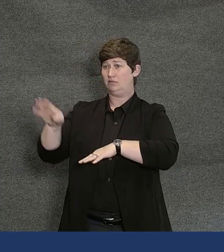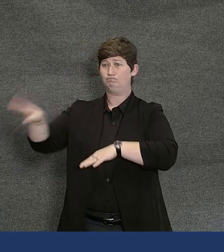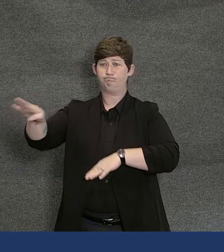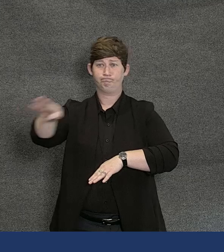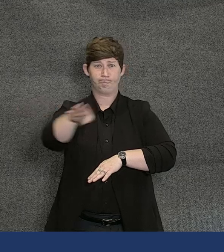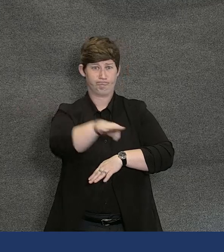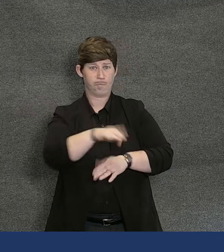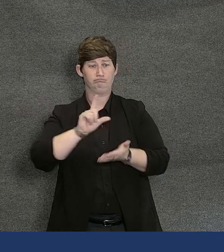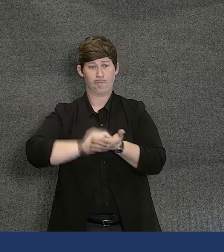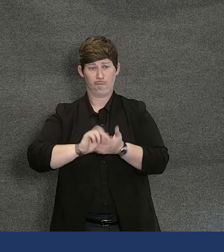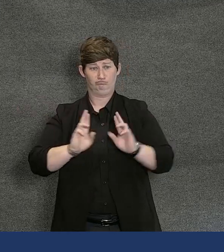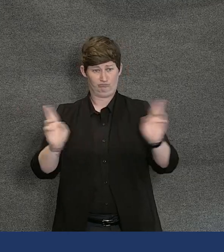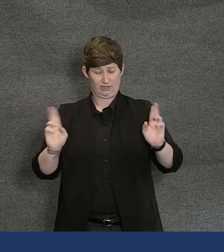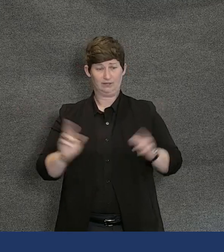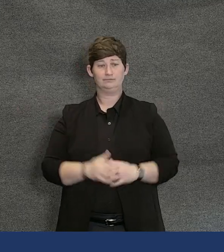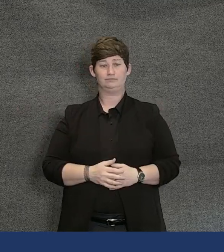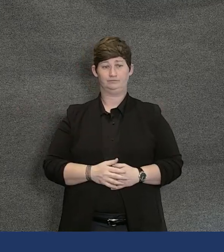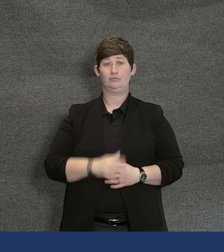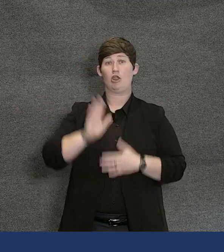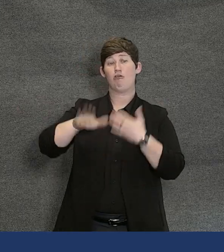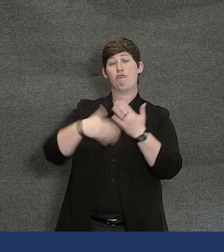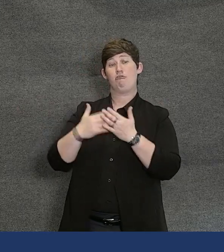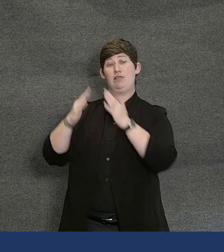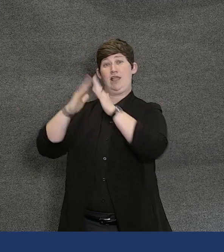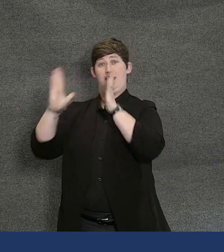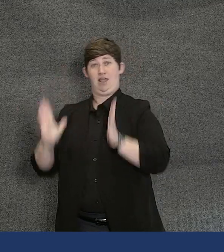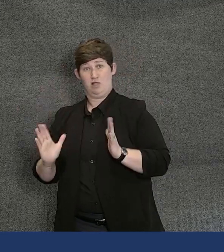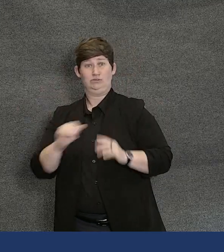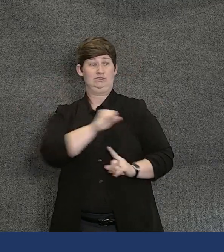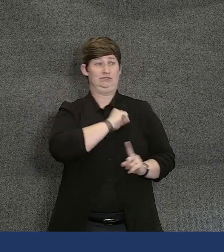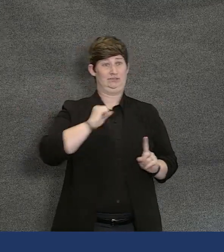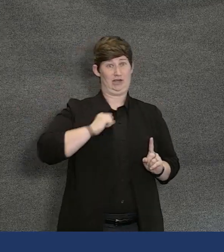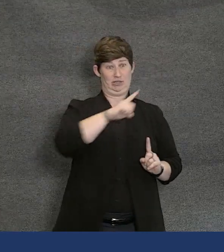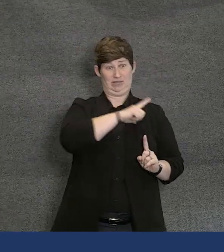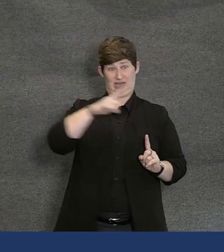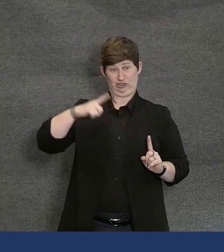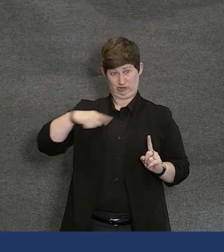were invited to attend or participate in our legislative forum today.